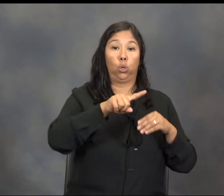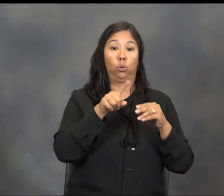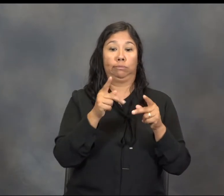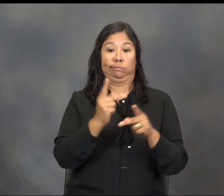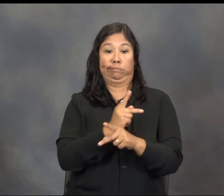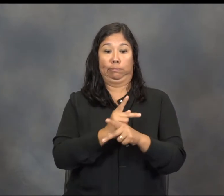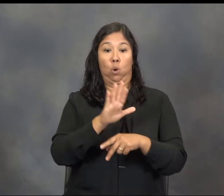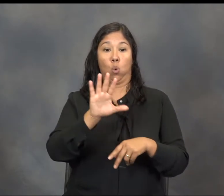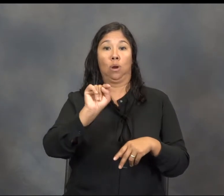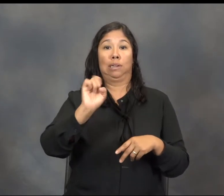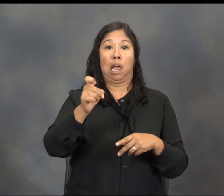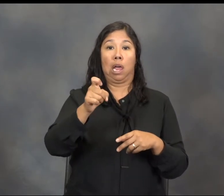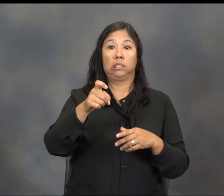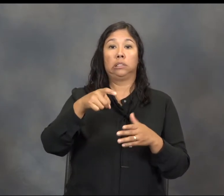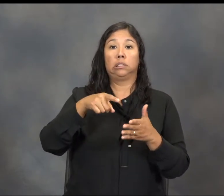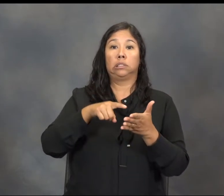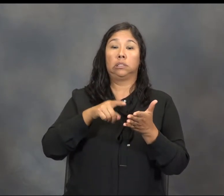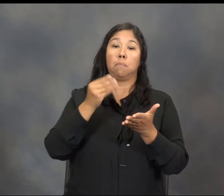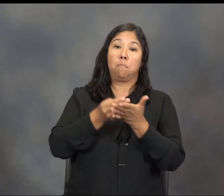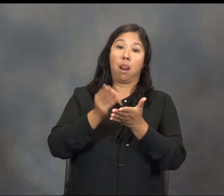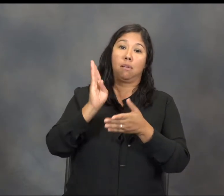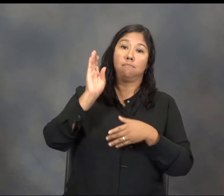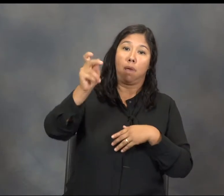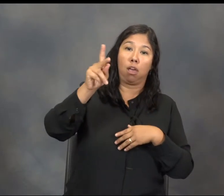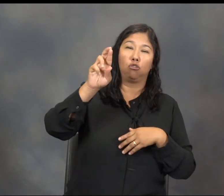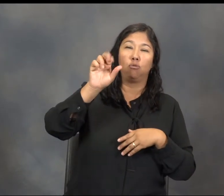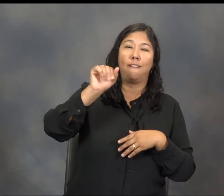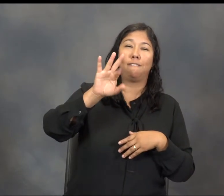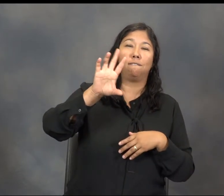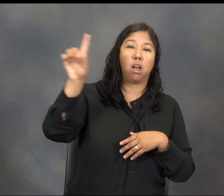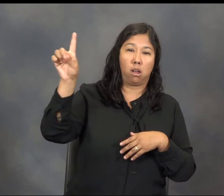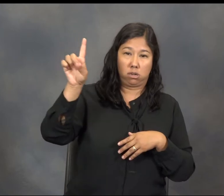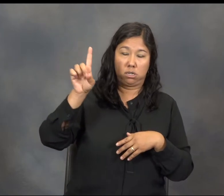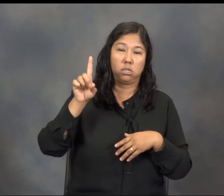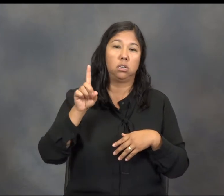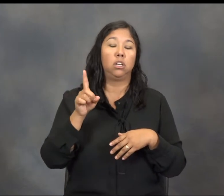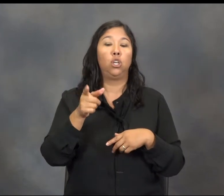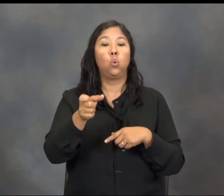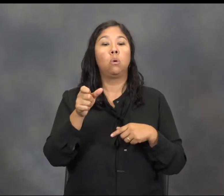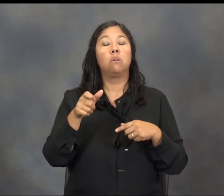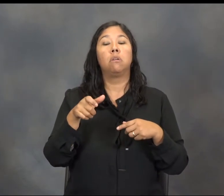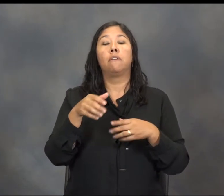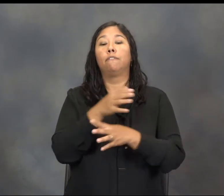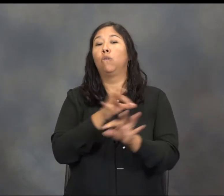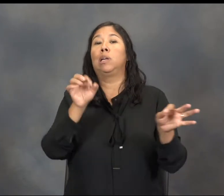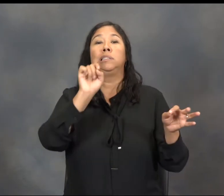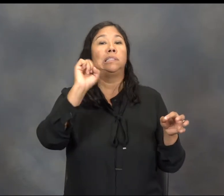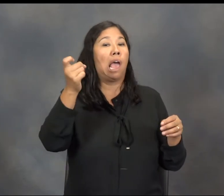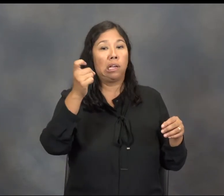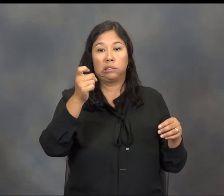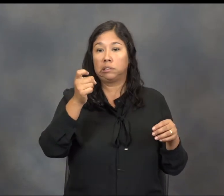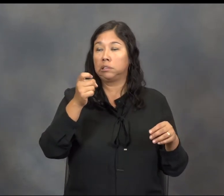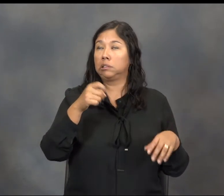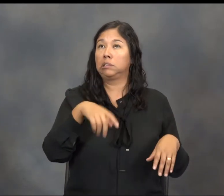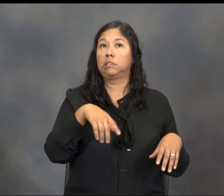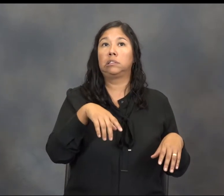For maximum benefit. You can combine free tax prep with employment counseling